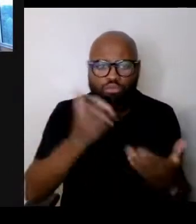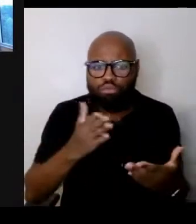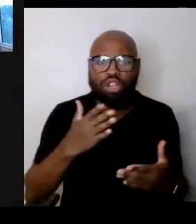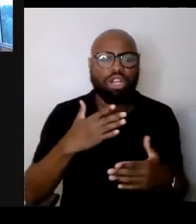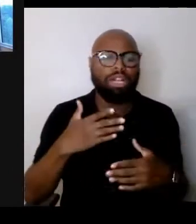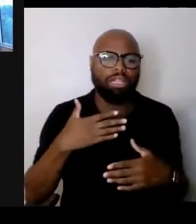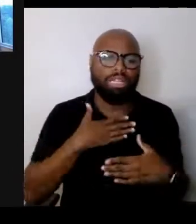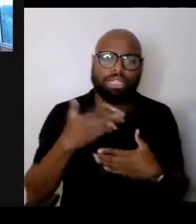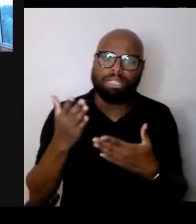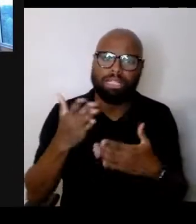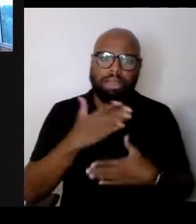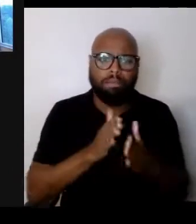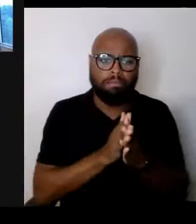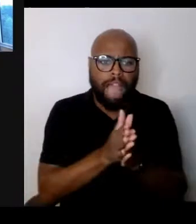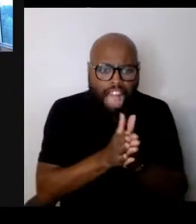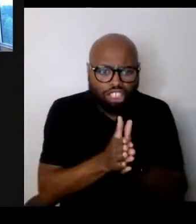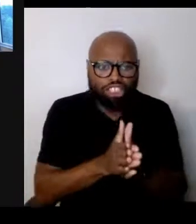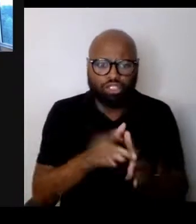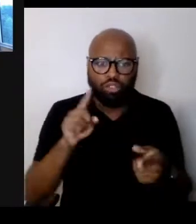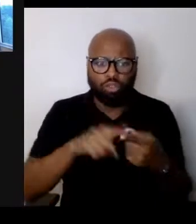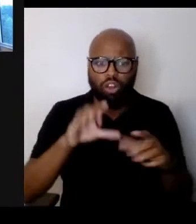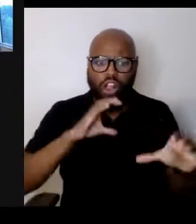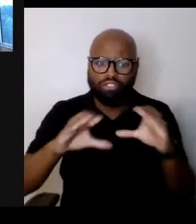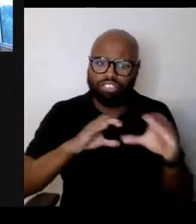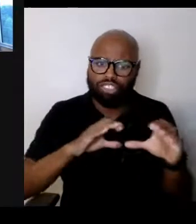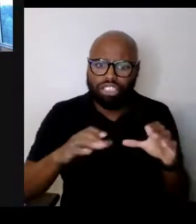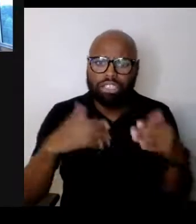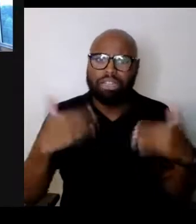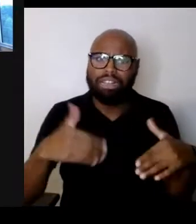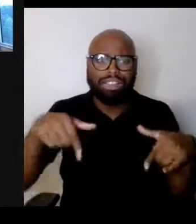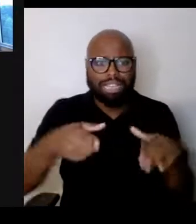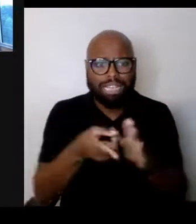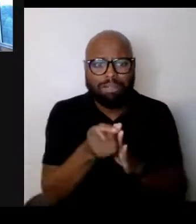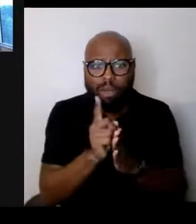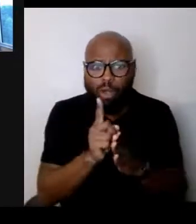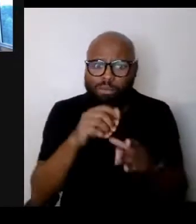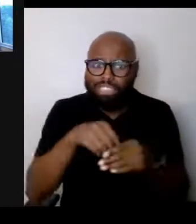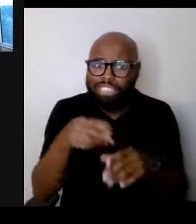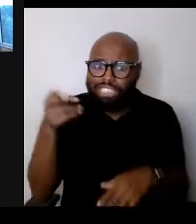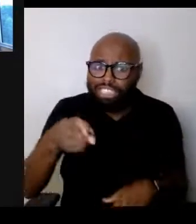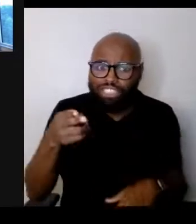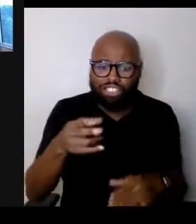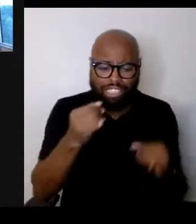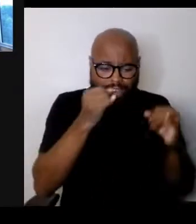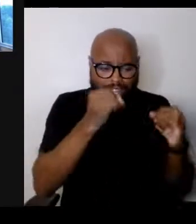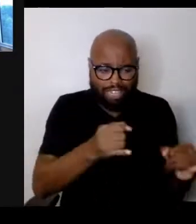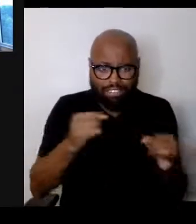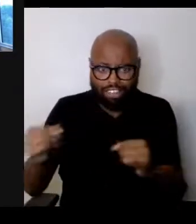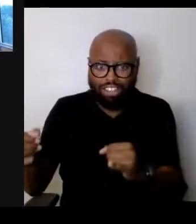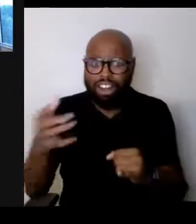These are moments in history of individual and collective trauma and, you know,